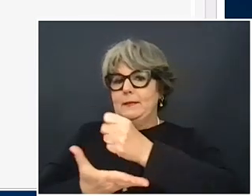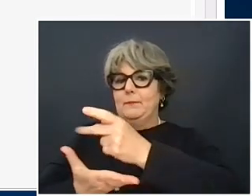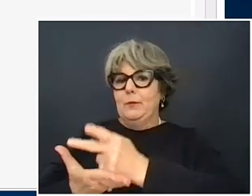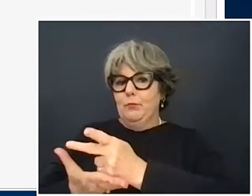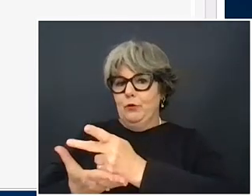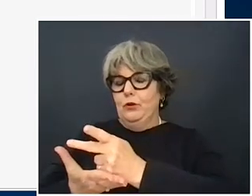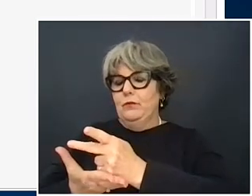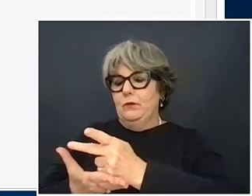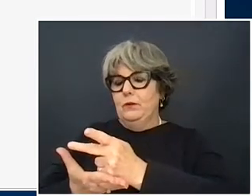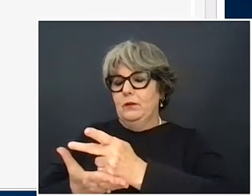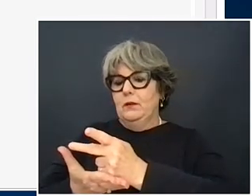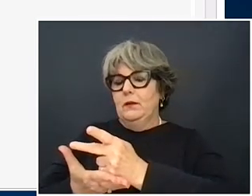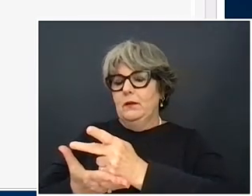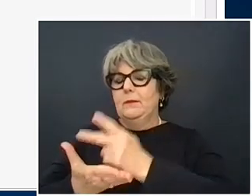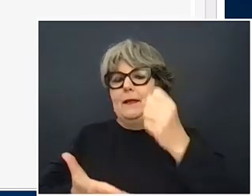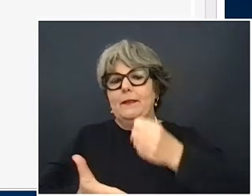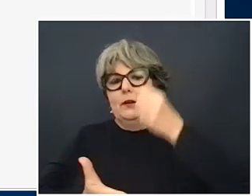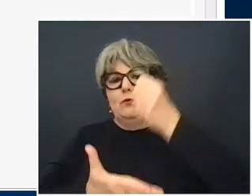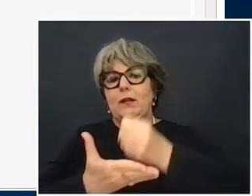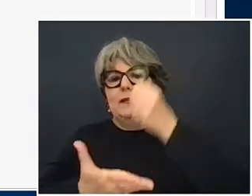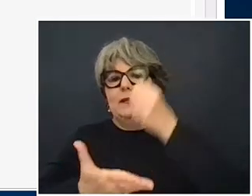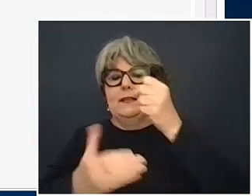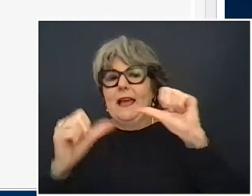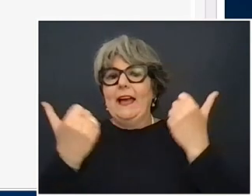agency. Again, there are several changes